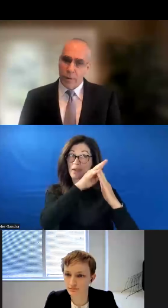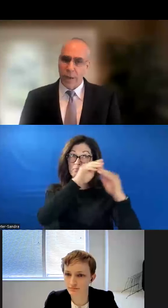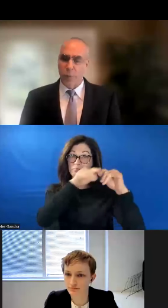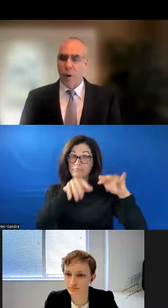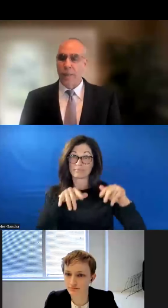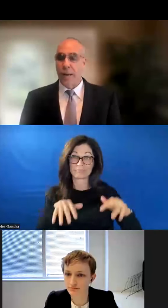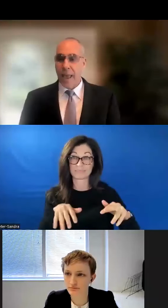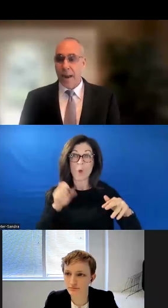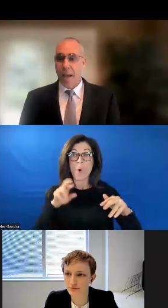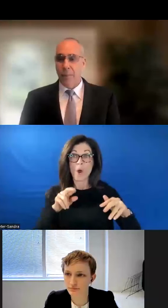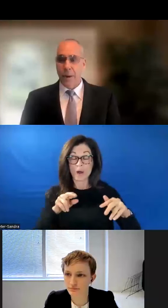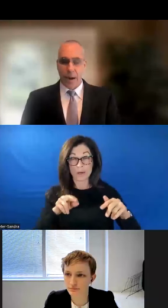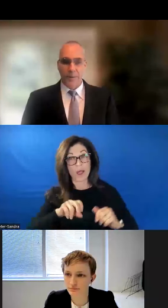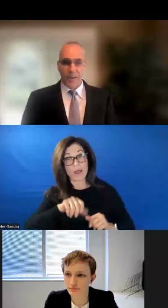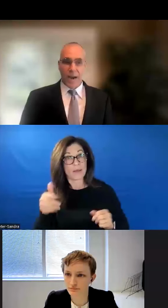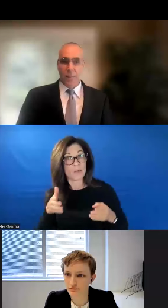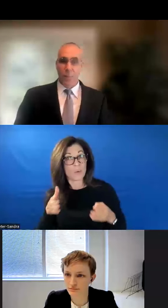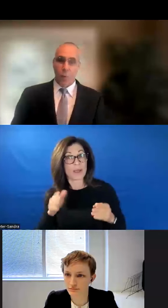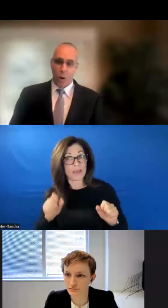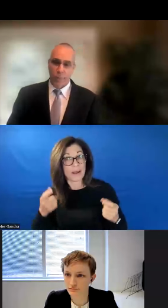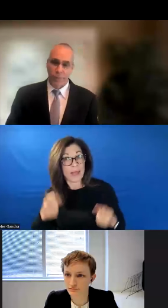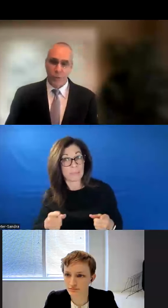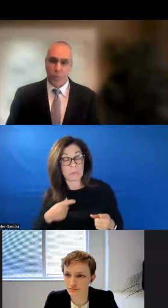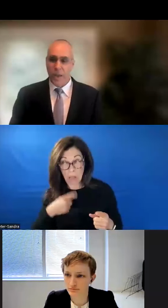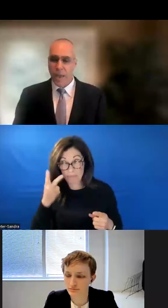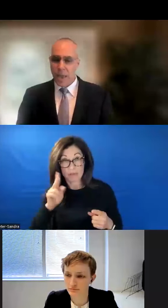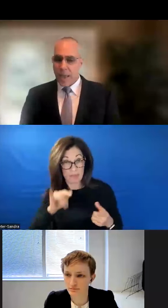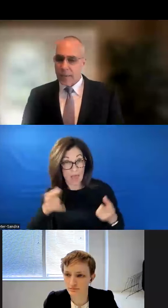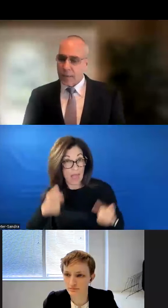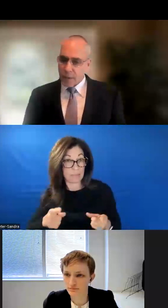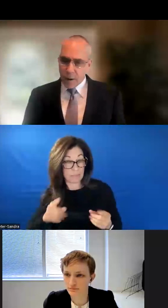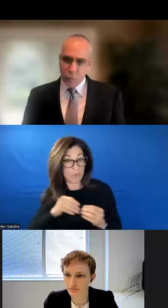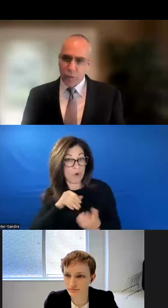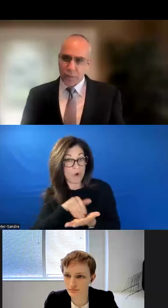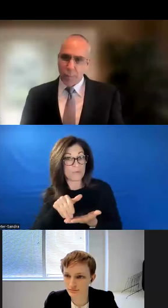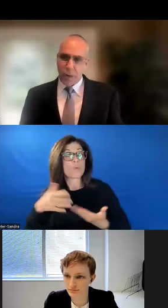THE OTHER WAY I HAVE SEEN IT HAPPEN IS IT STARTS WITH SOMEBODY